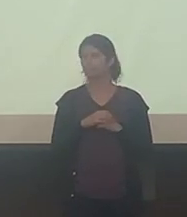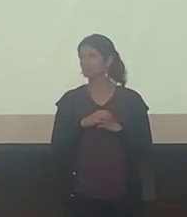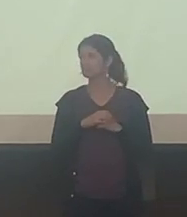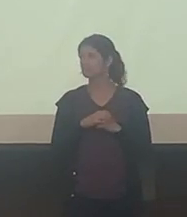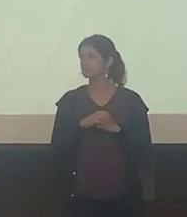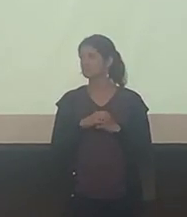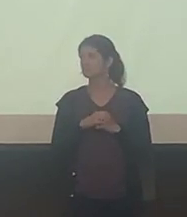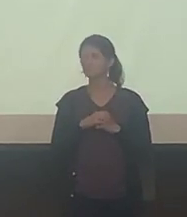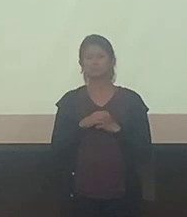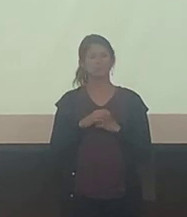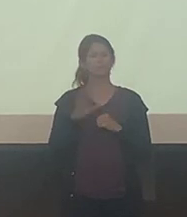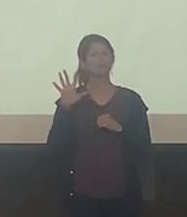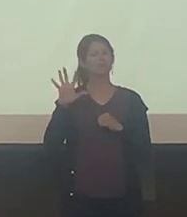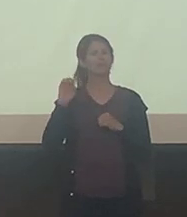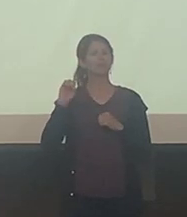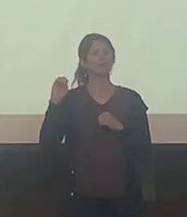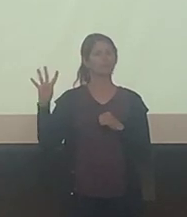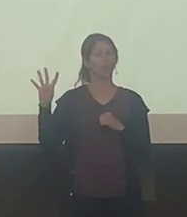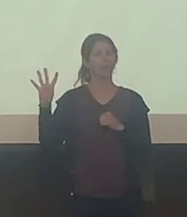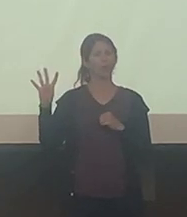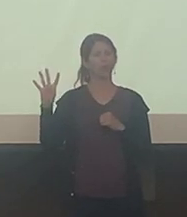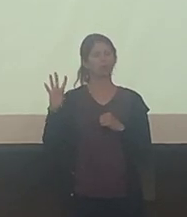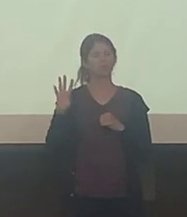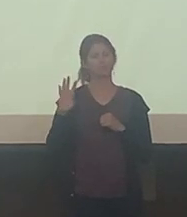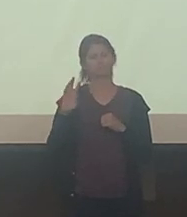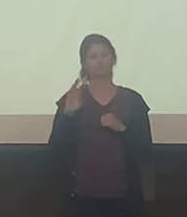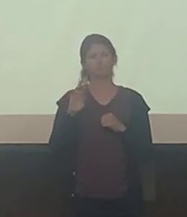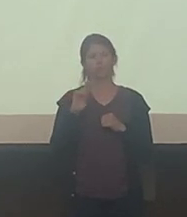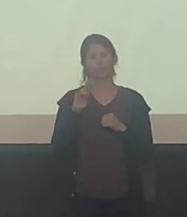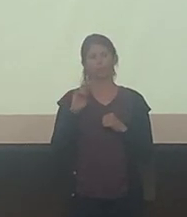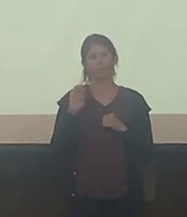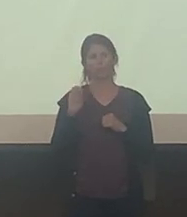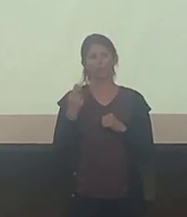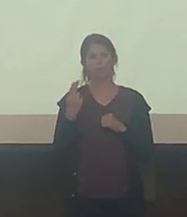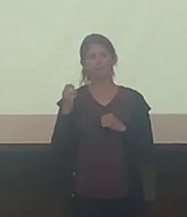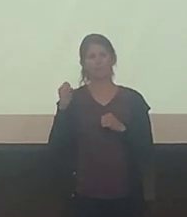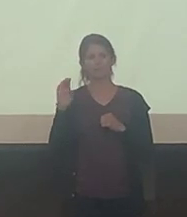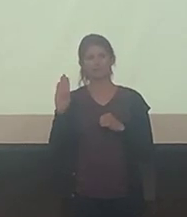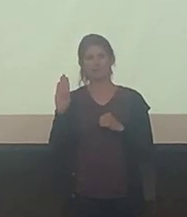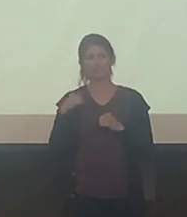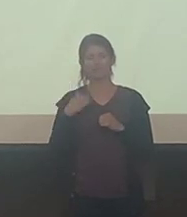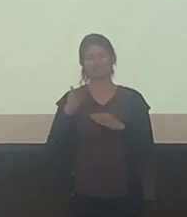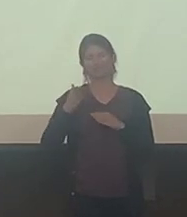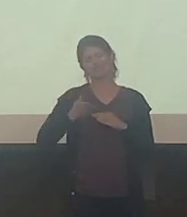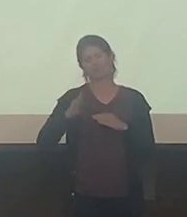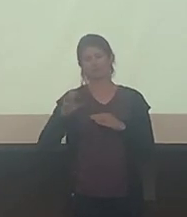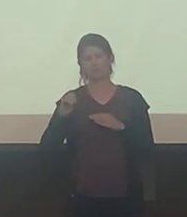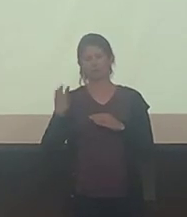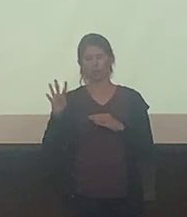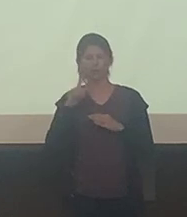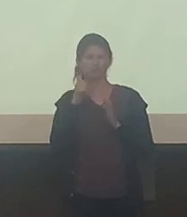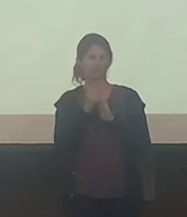another doctor 504 is the rehabilitation act of 1972 section 504 it's a civil rights law it's